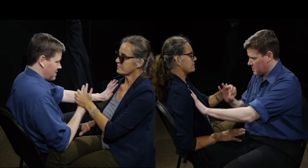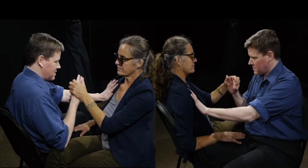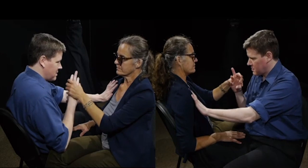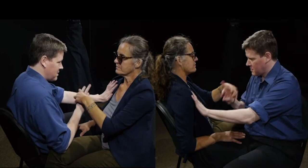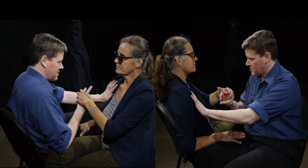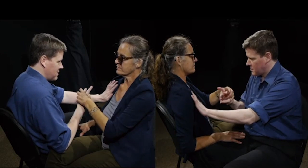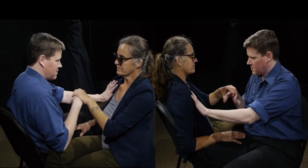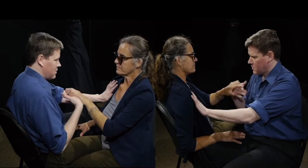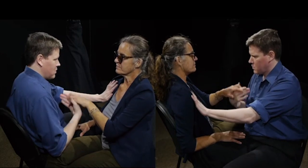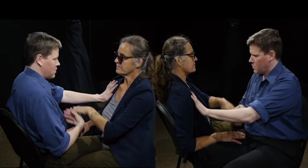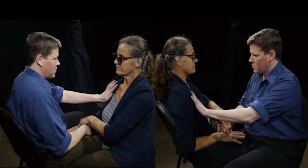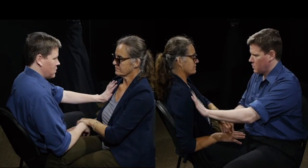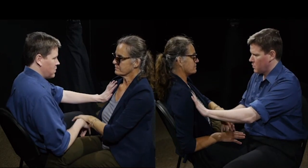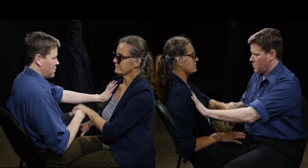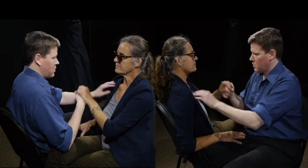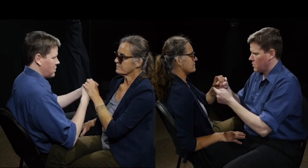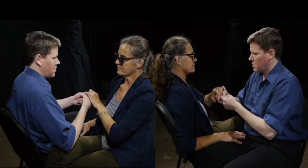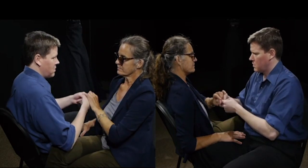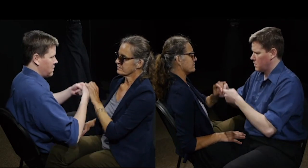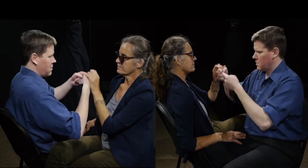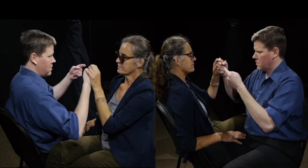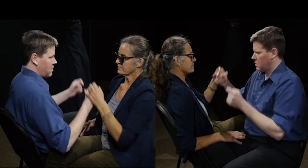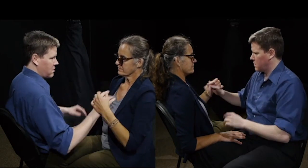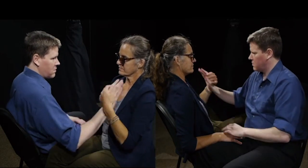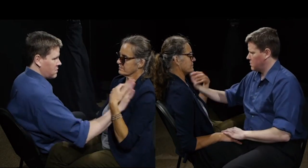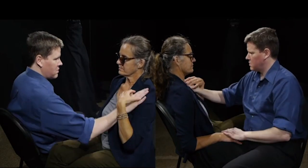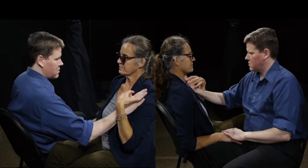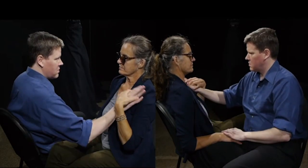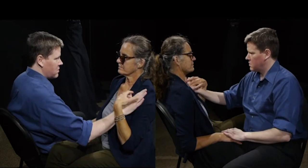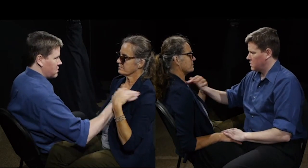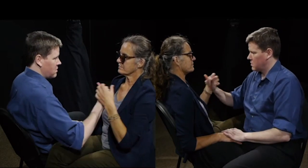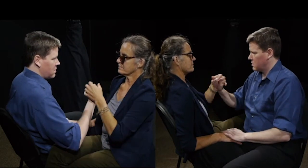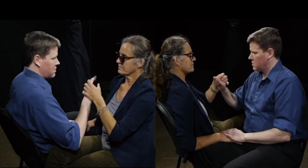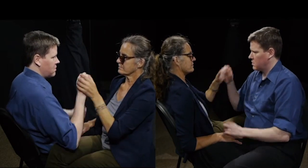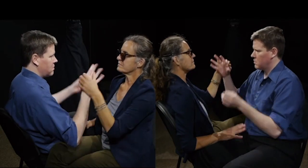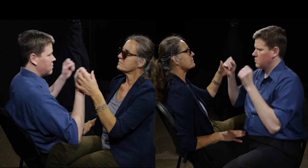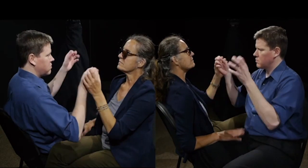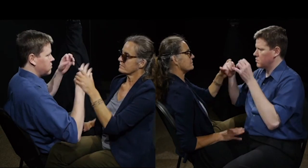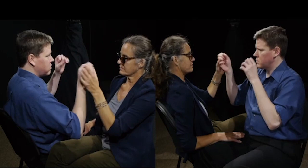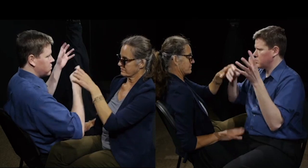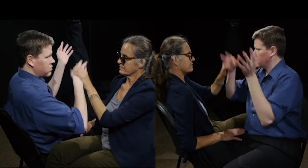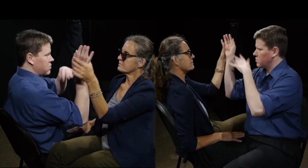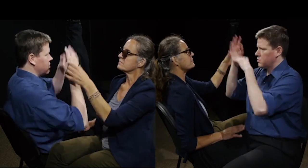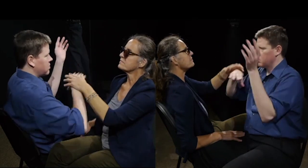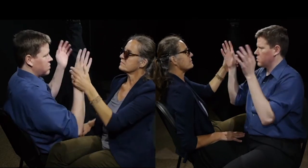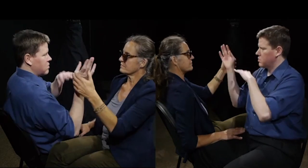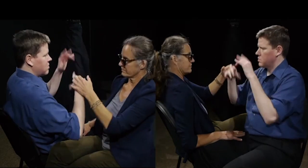Sometimes we still revert back to air space, but 96% of the time we stay in contact space.